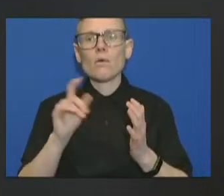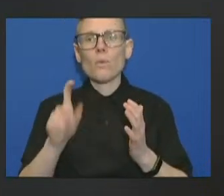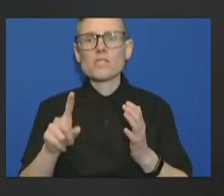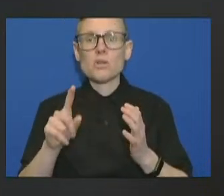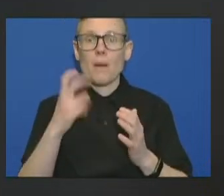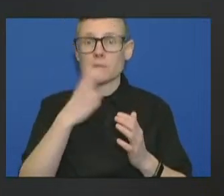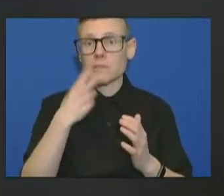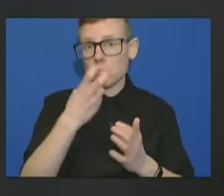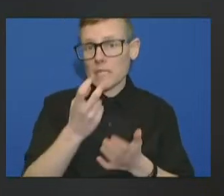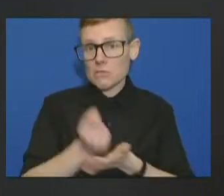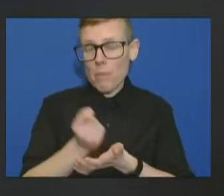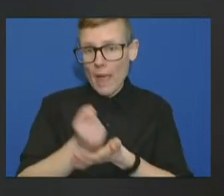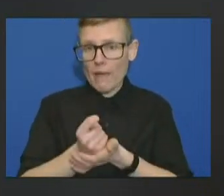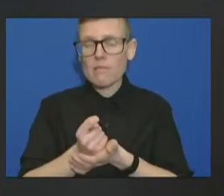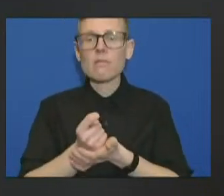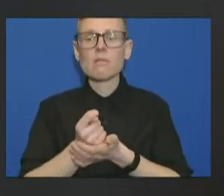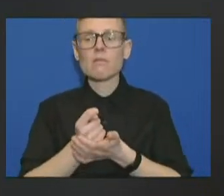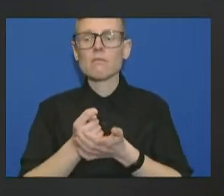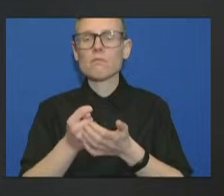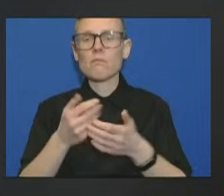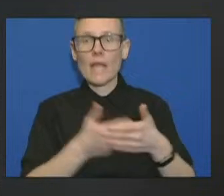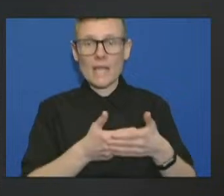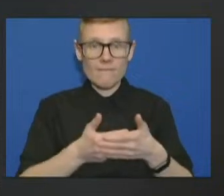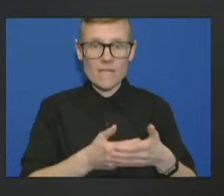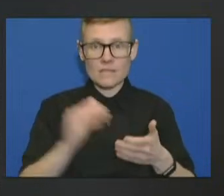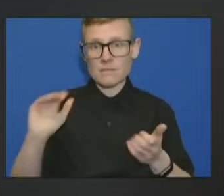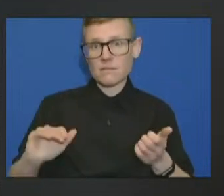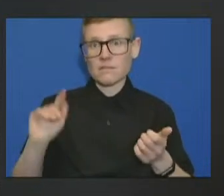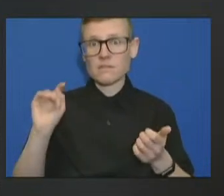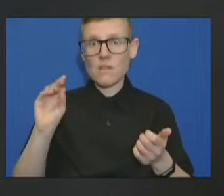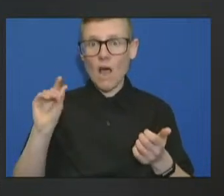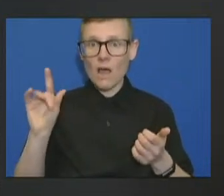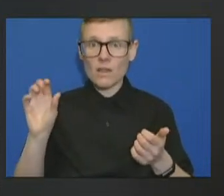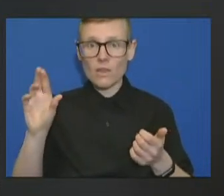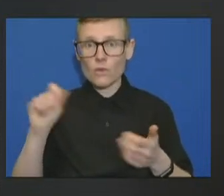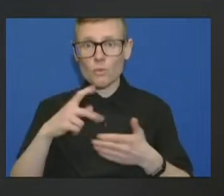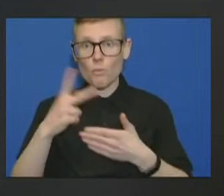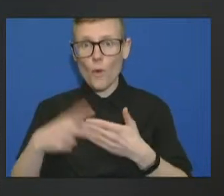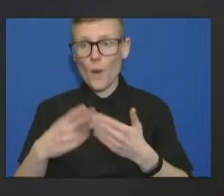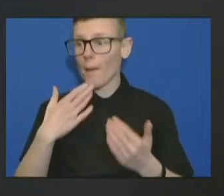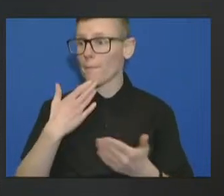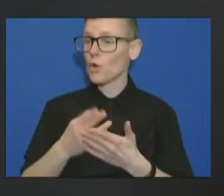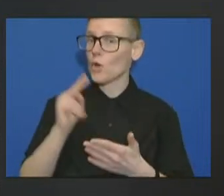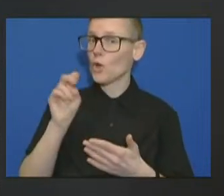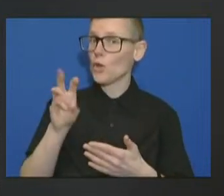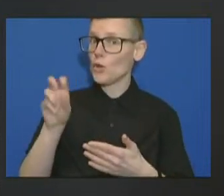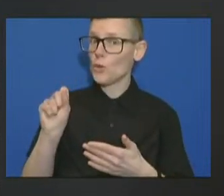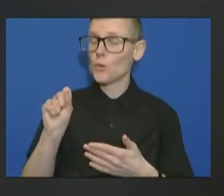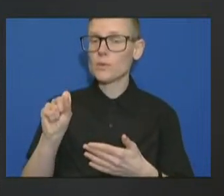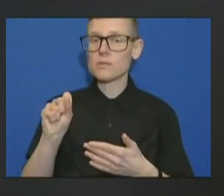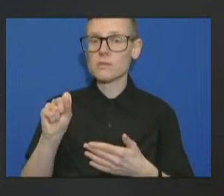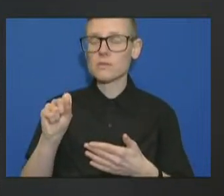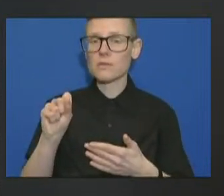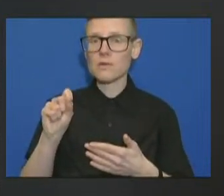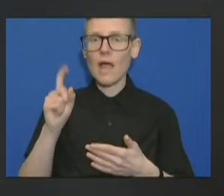repetitive. Another question about speech paths. And our